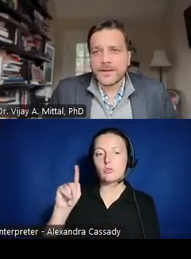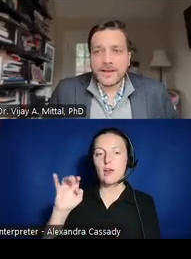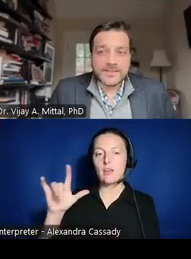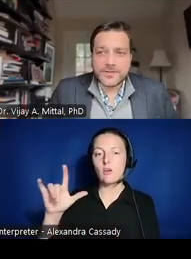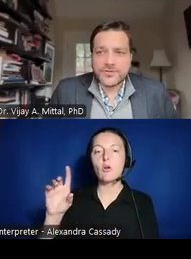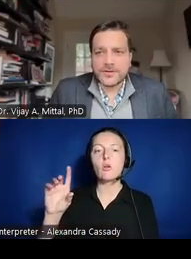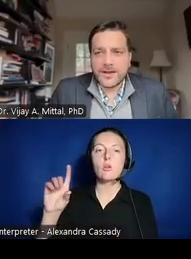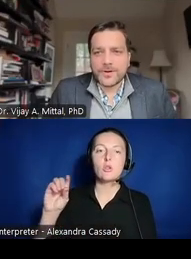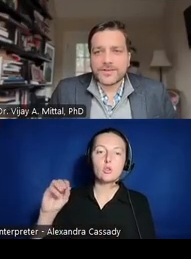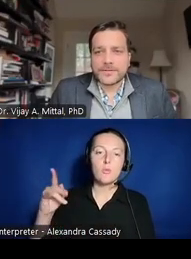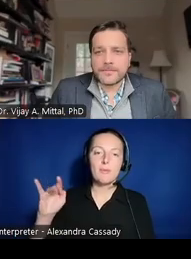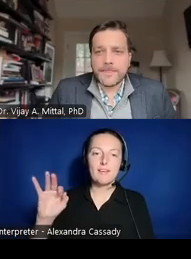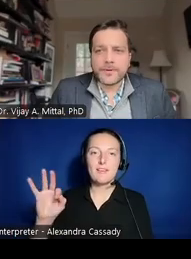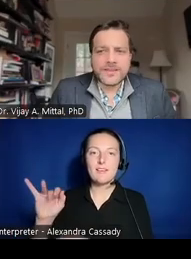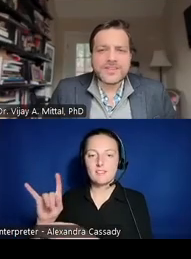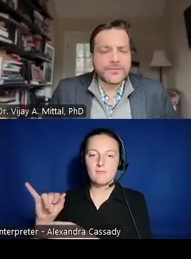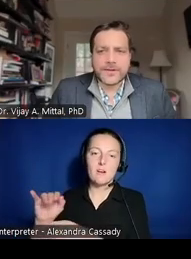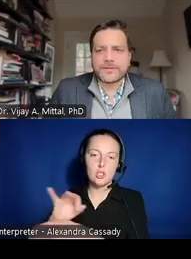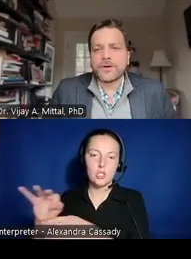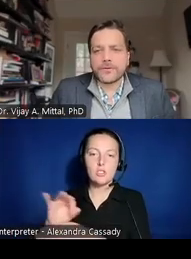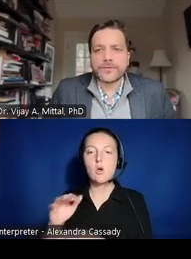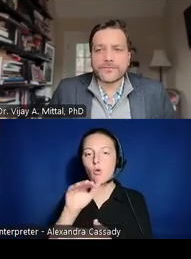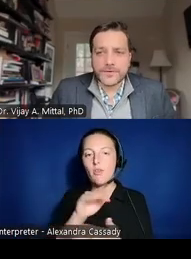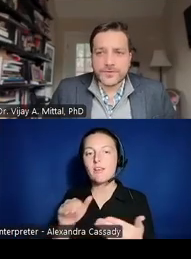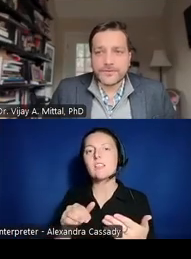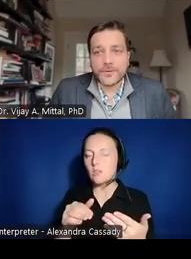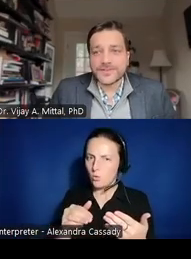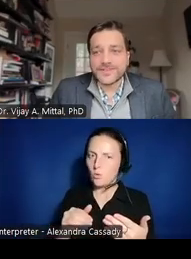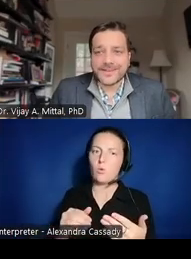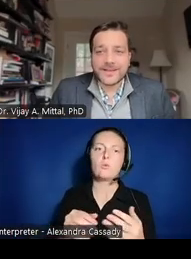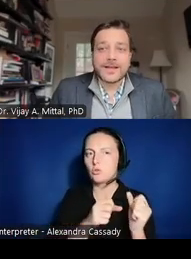and execution networks. And they're really chiefly involved with filtering, focusing,